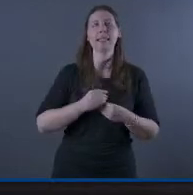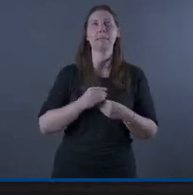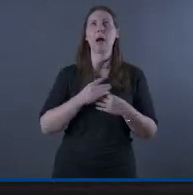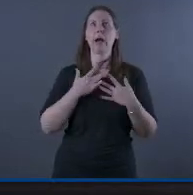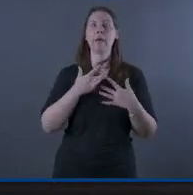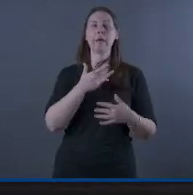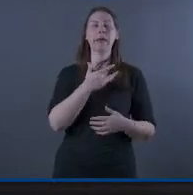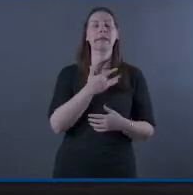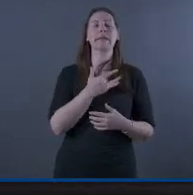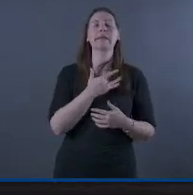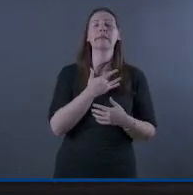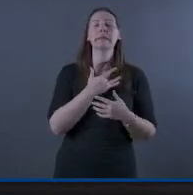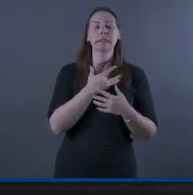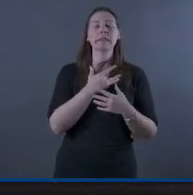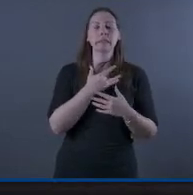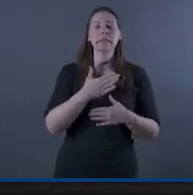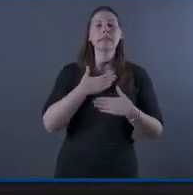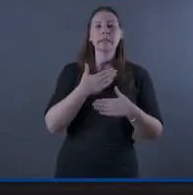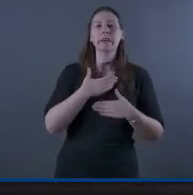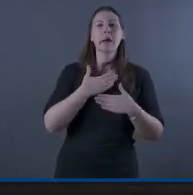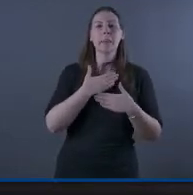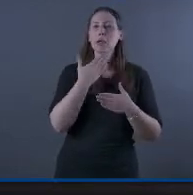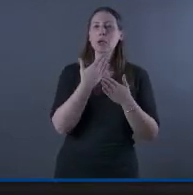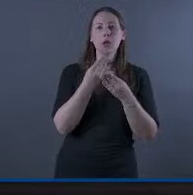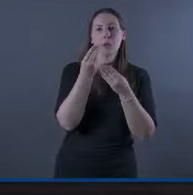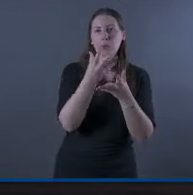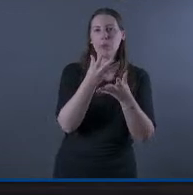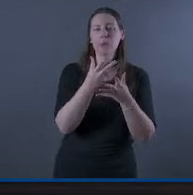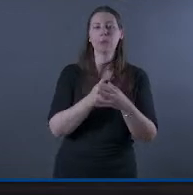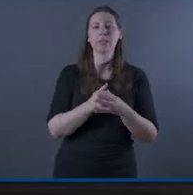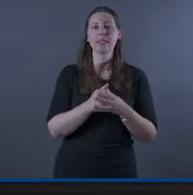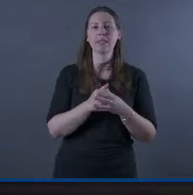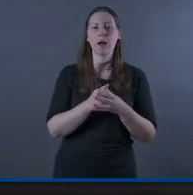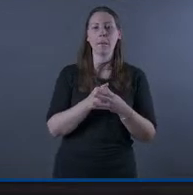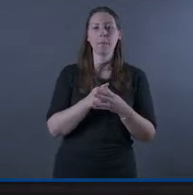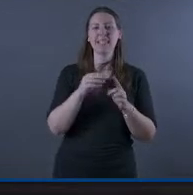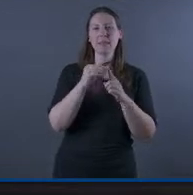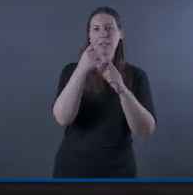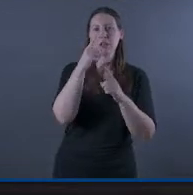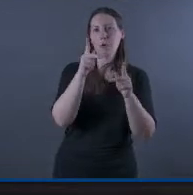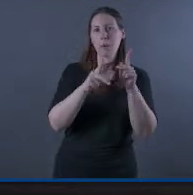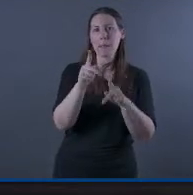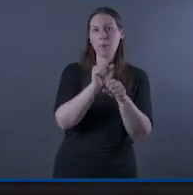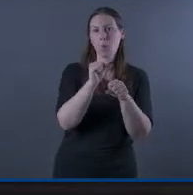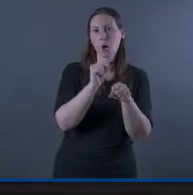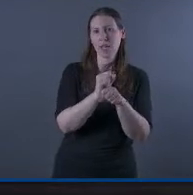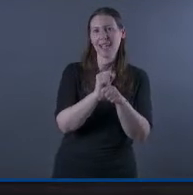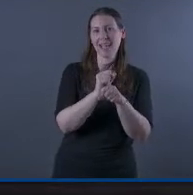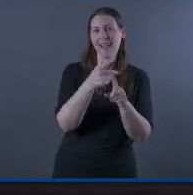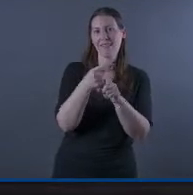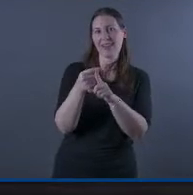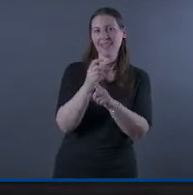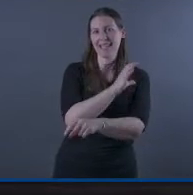that are working in the vaccine clinic. Yeah, I wanna acknowledge the role of WTA as well,